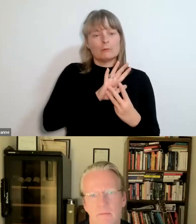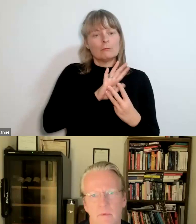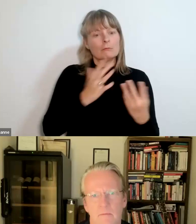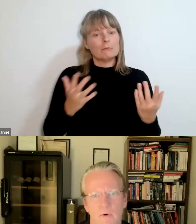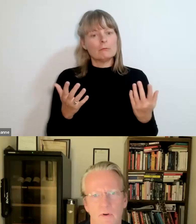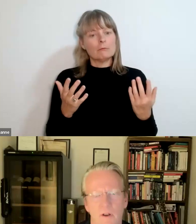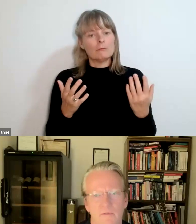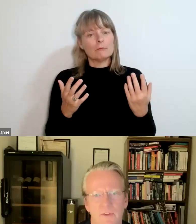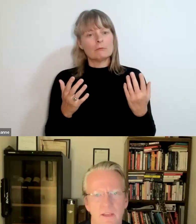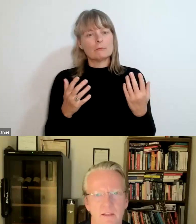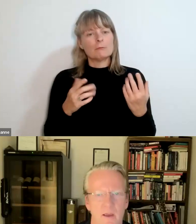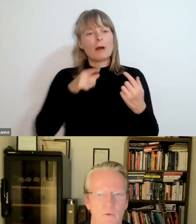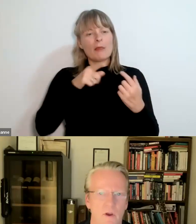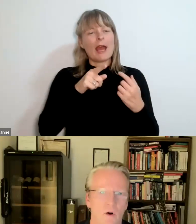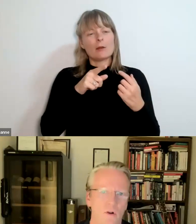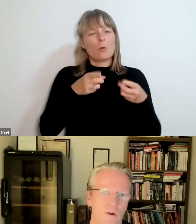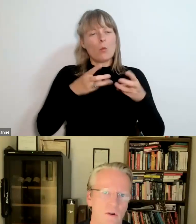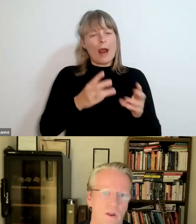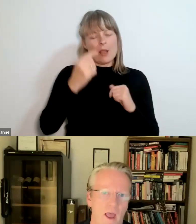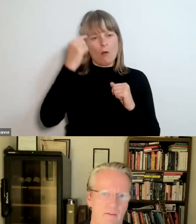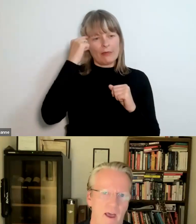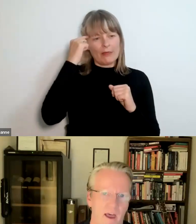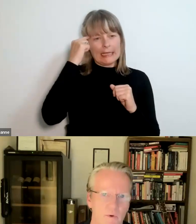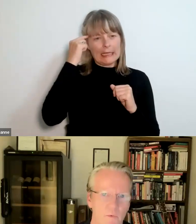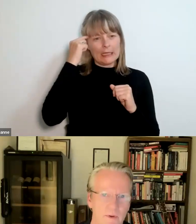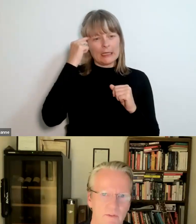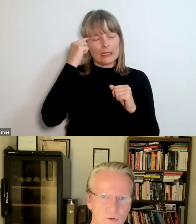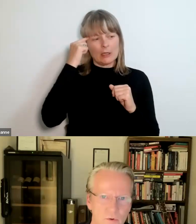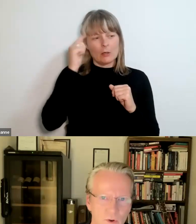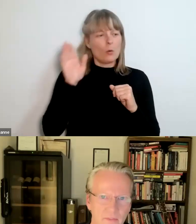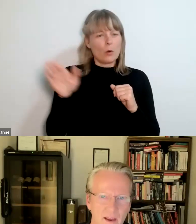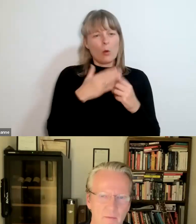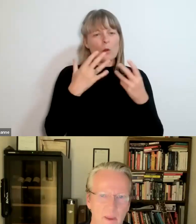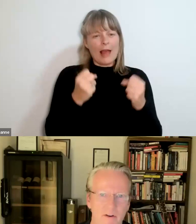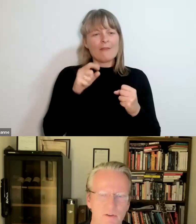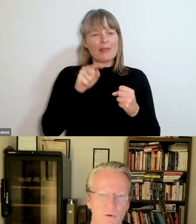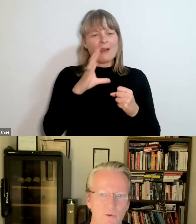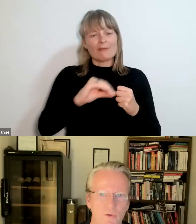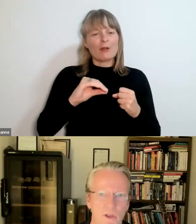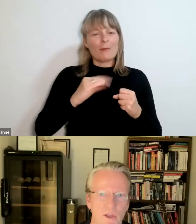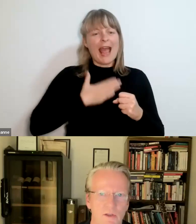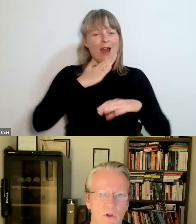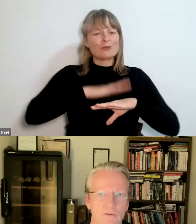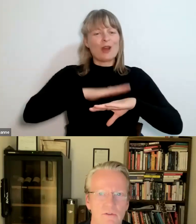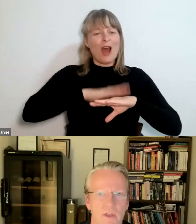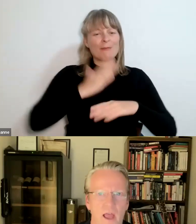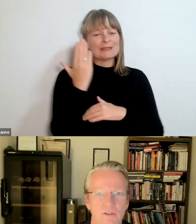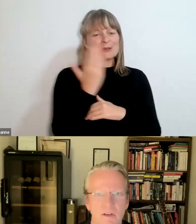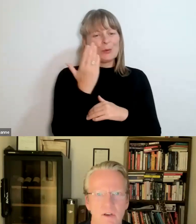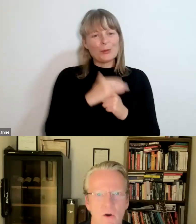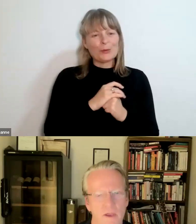you what you are saying, and definitely there is nothing wrong with the parents to think that learning to read and write, and do